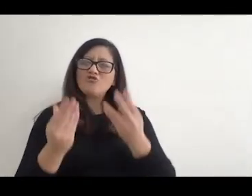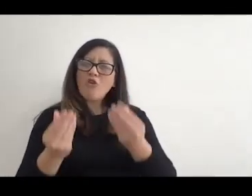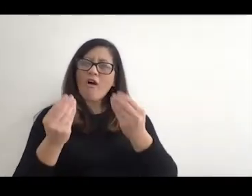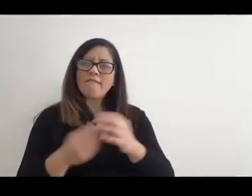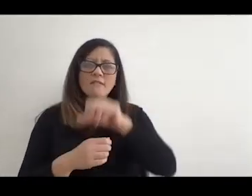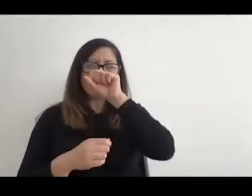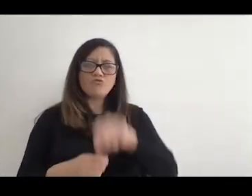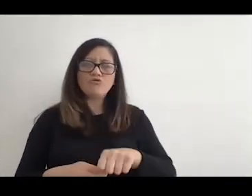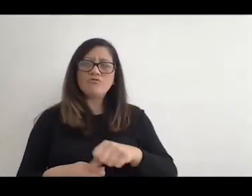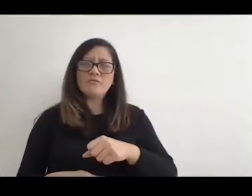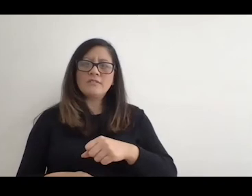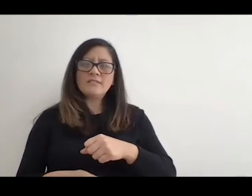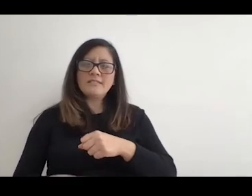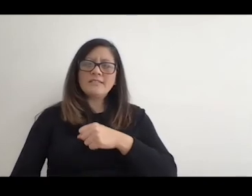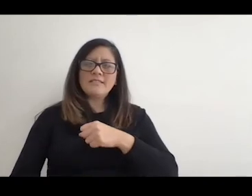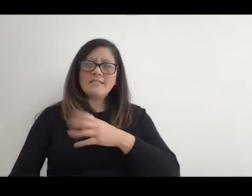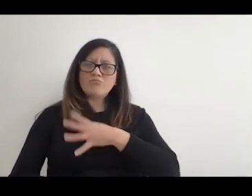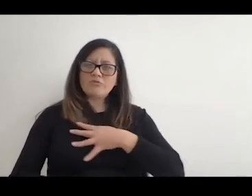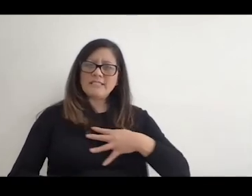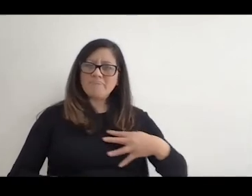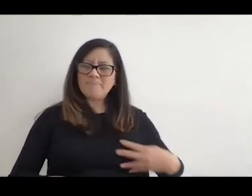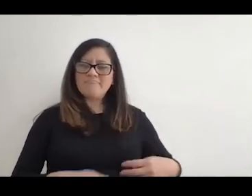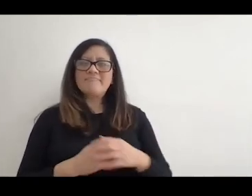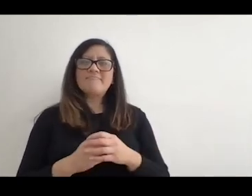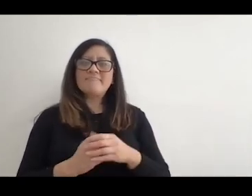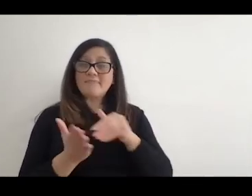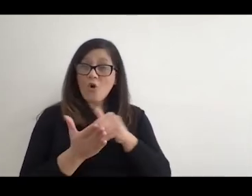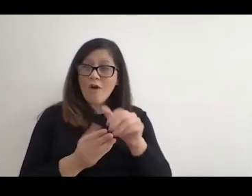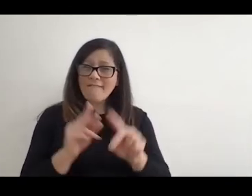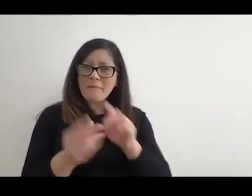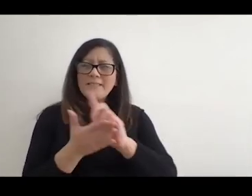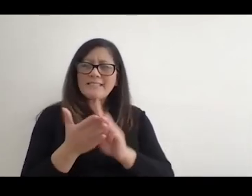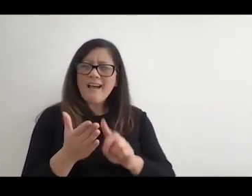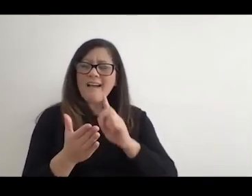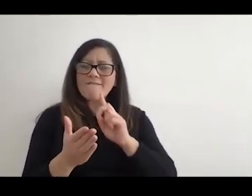a lot of times when people design for disability there's this thing